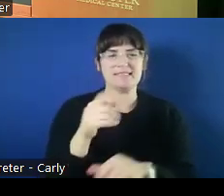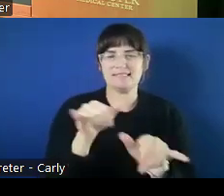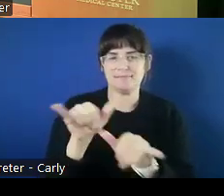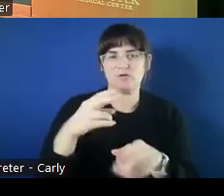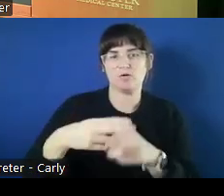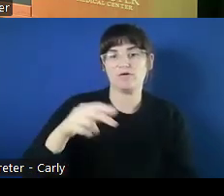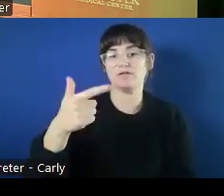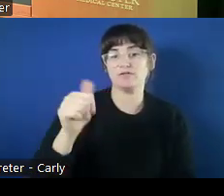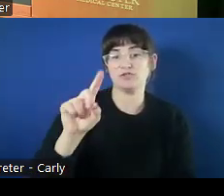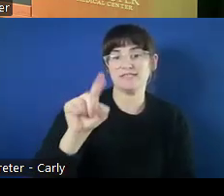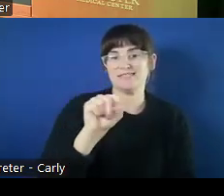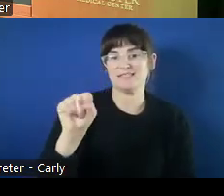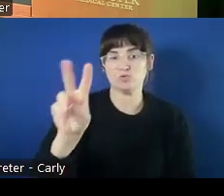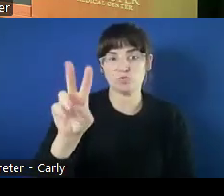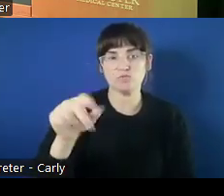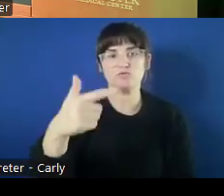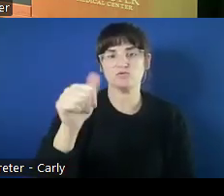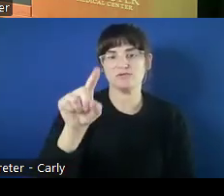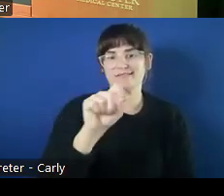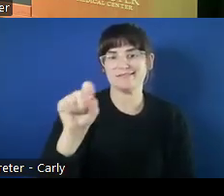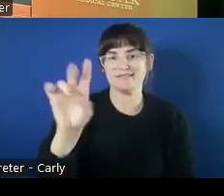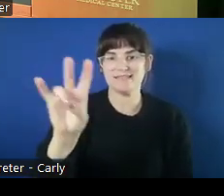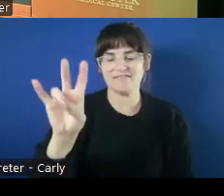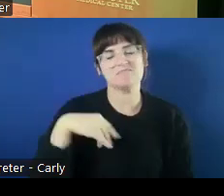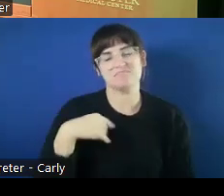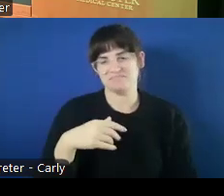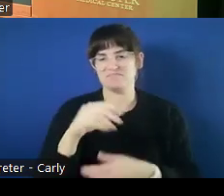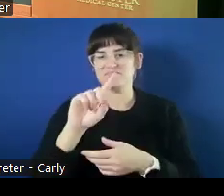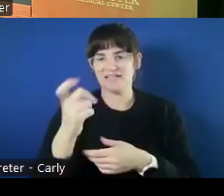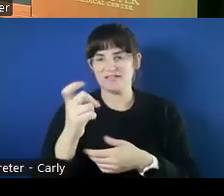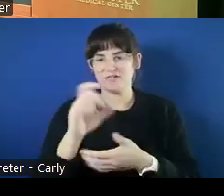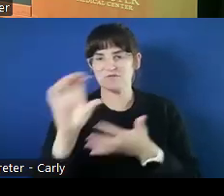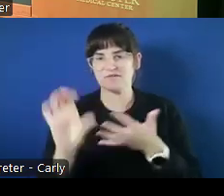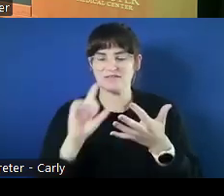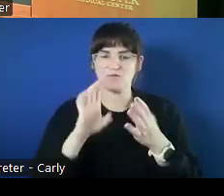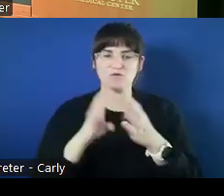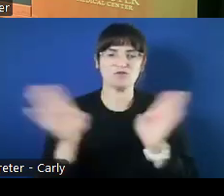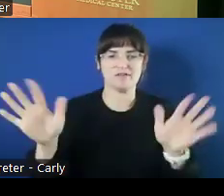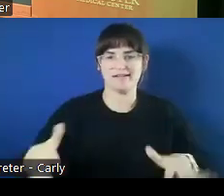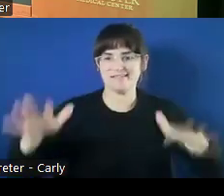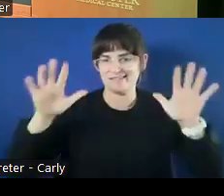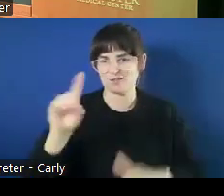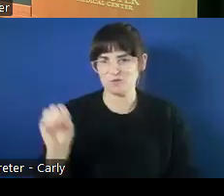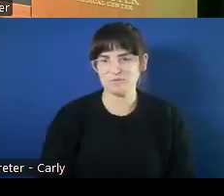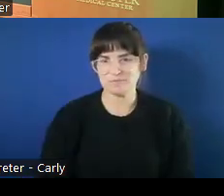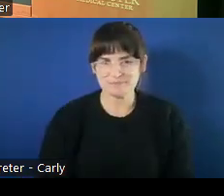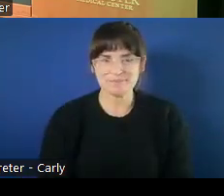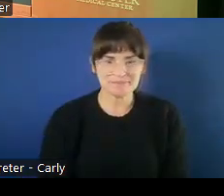the GAD7 which are just the diagnostic criteria for uh generalized anxiety disorder i think that